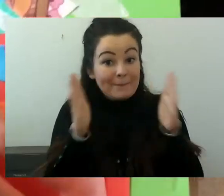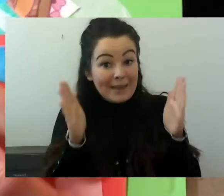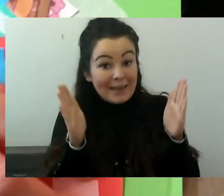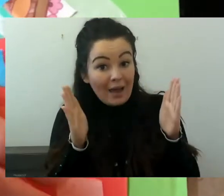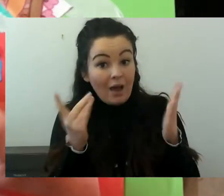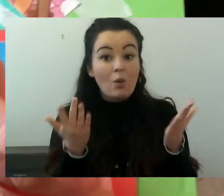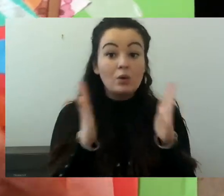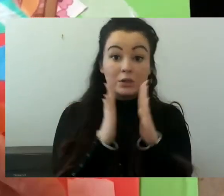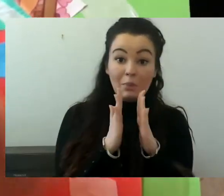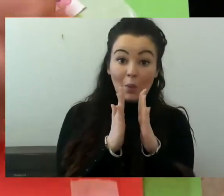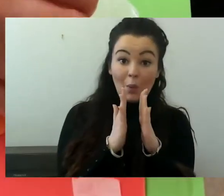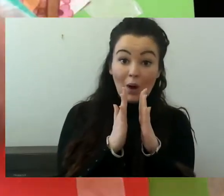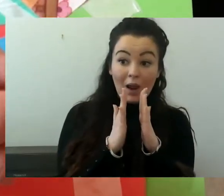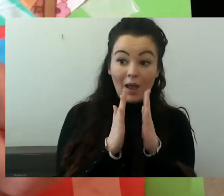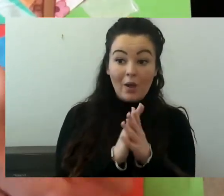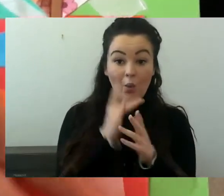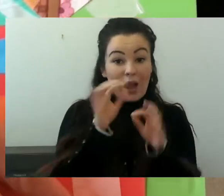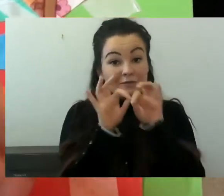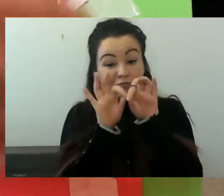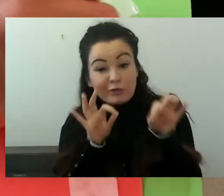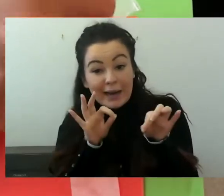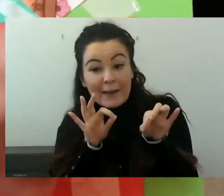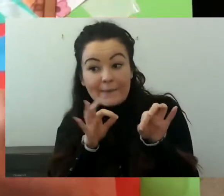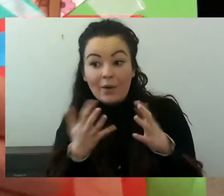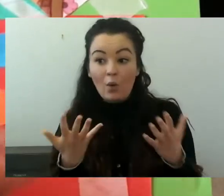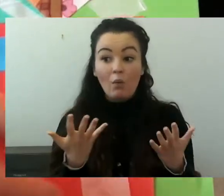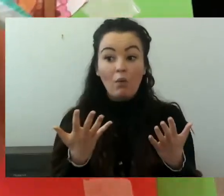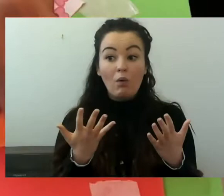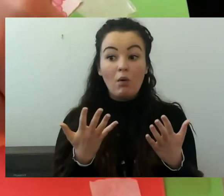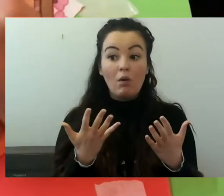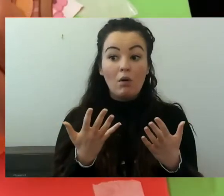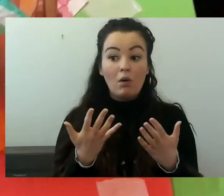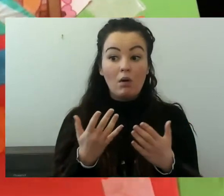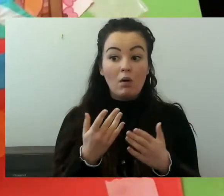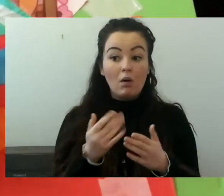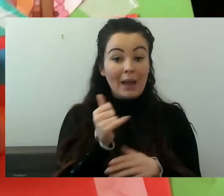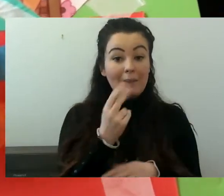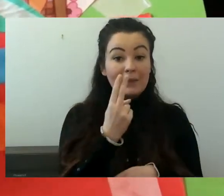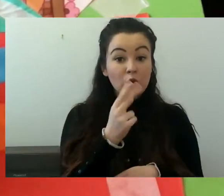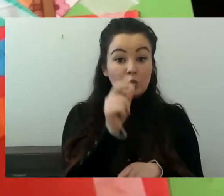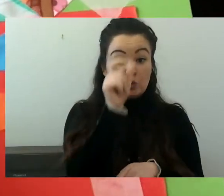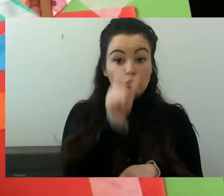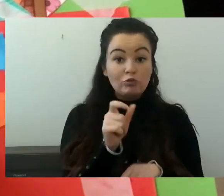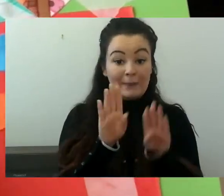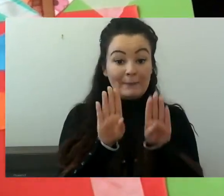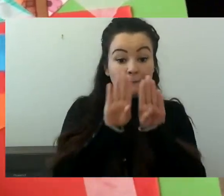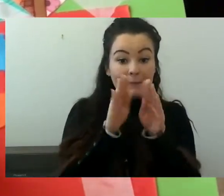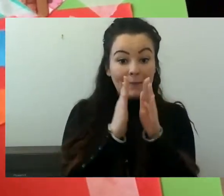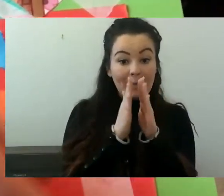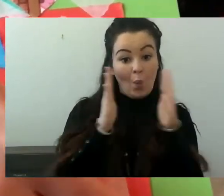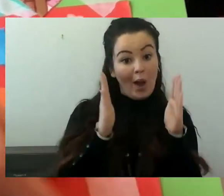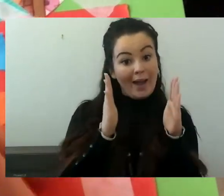bigger or smaller than mine. You can rip them or maybe put a couple, put two together or